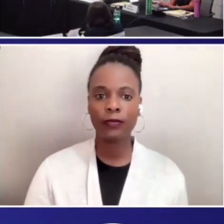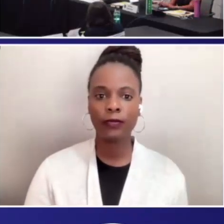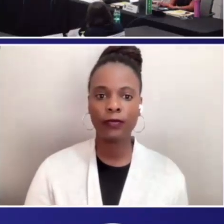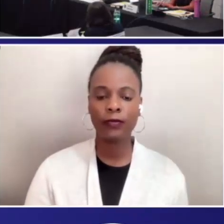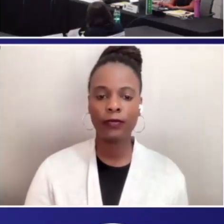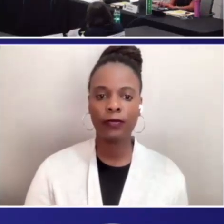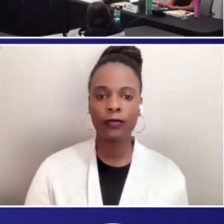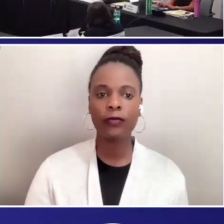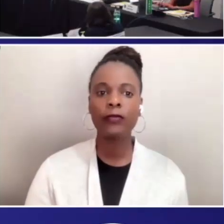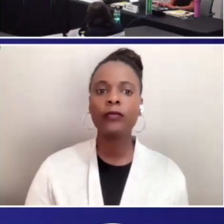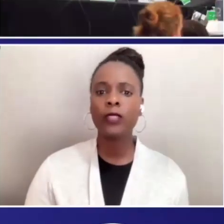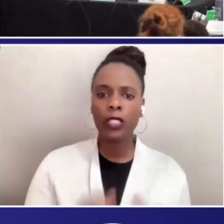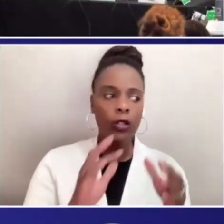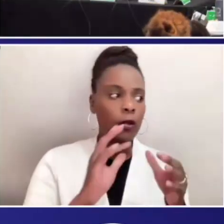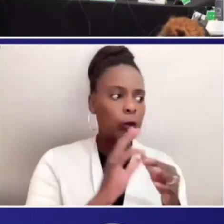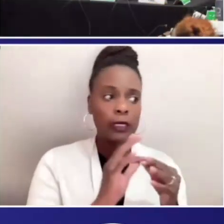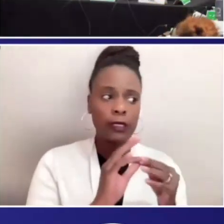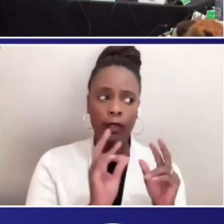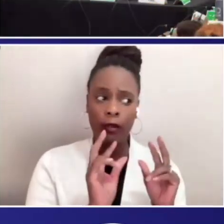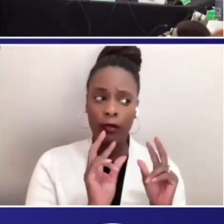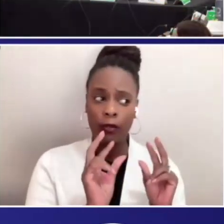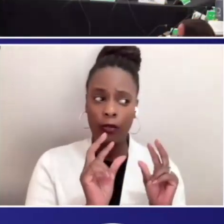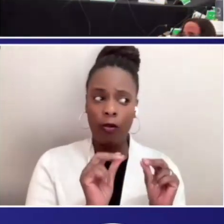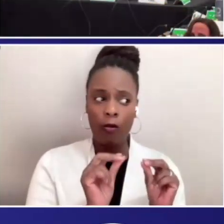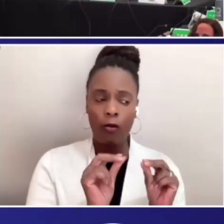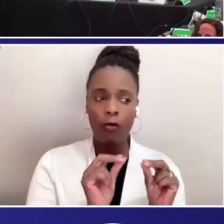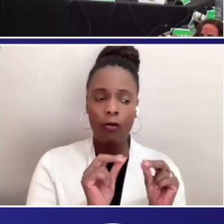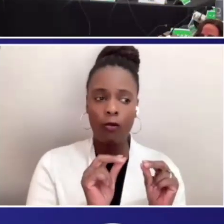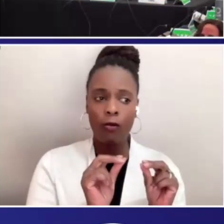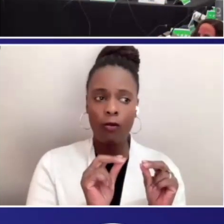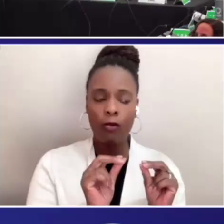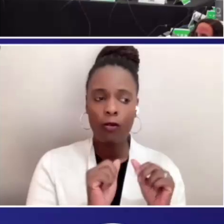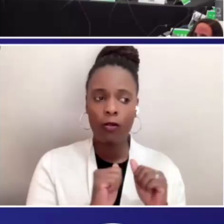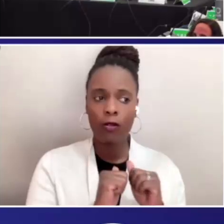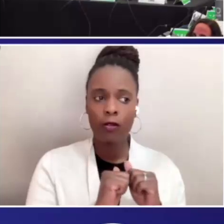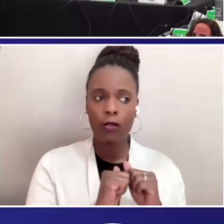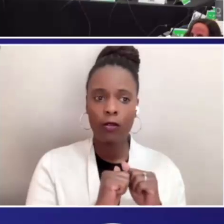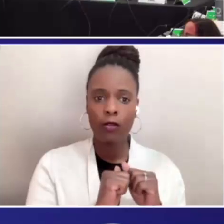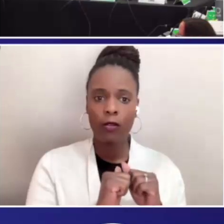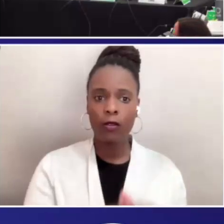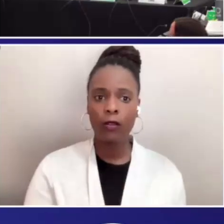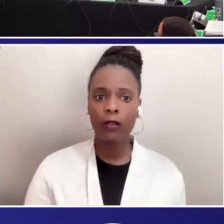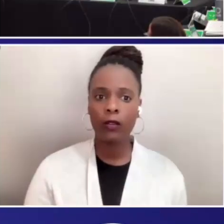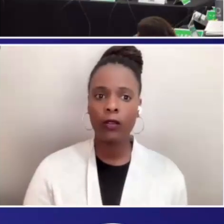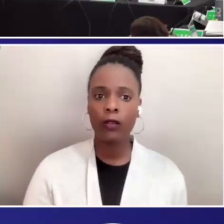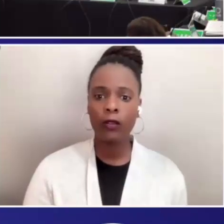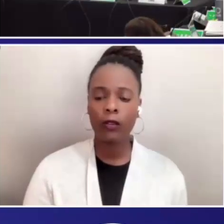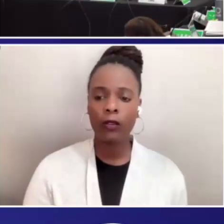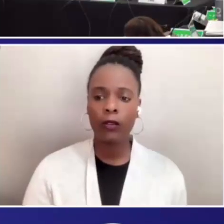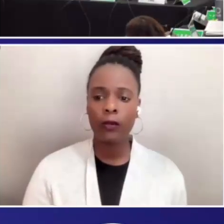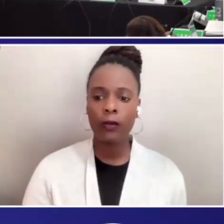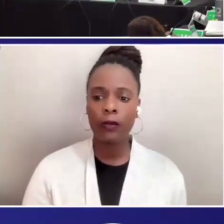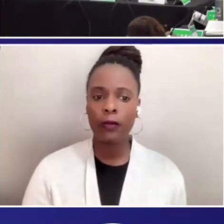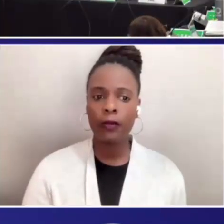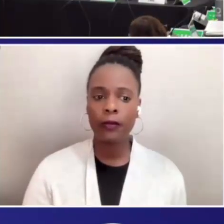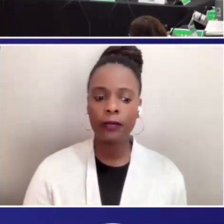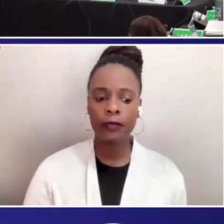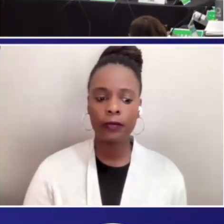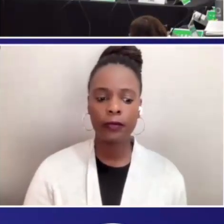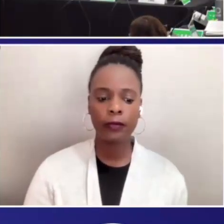He said no? All right,